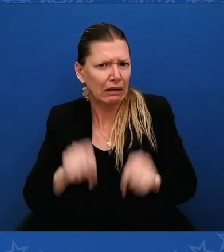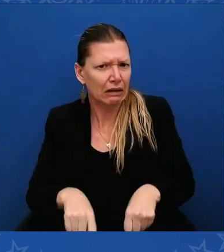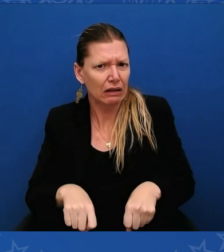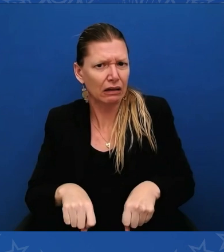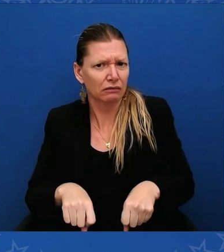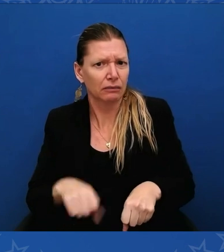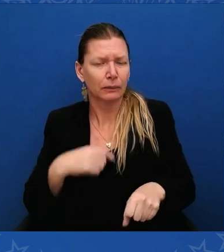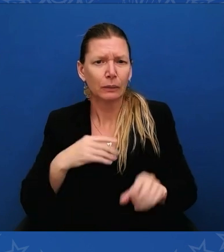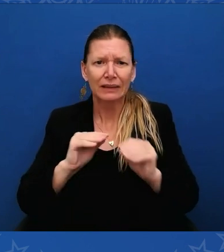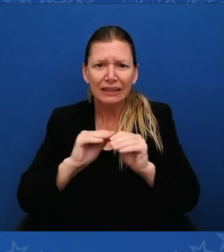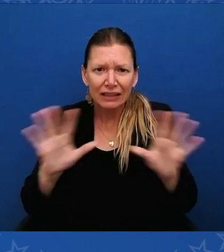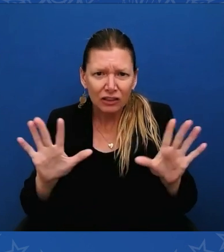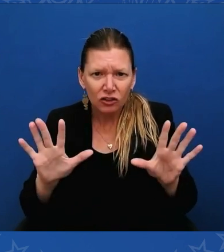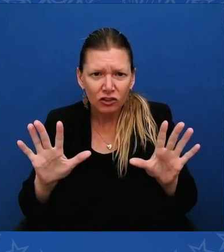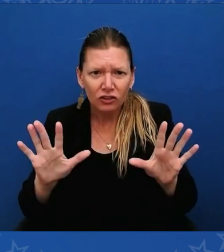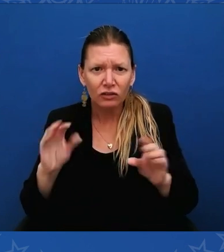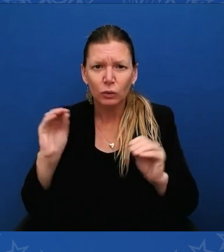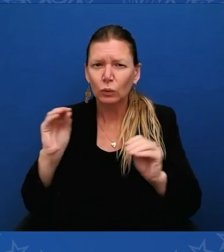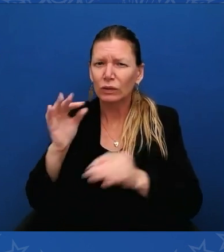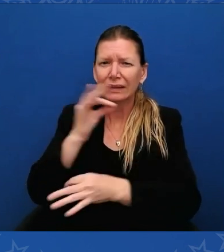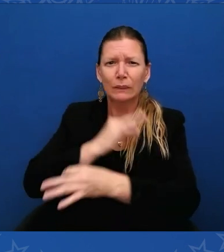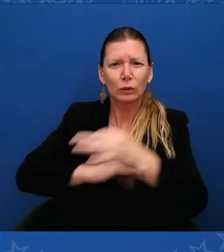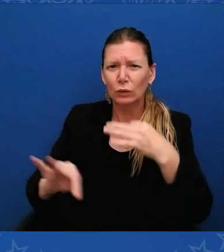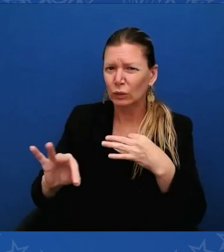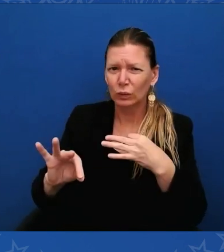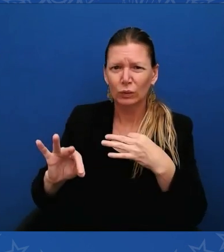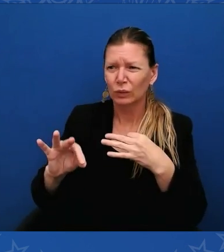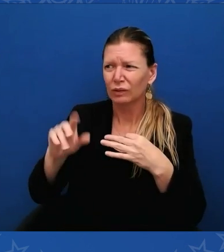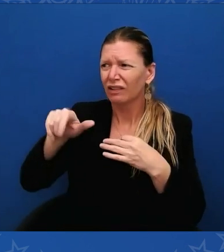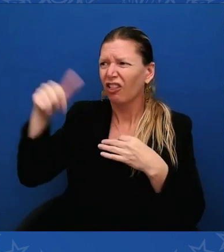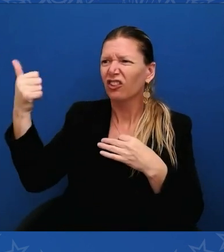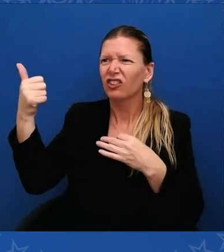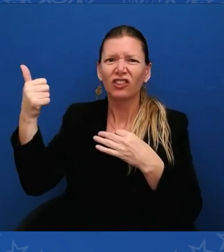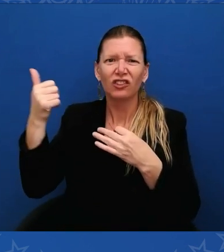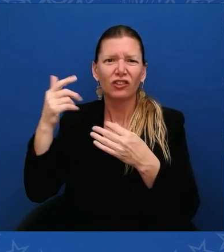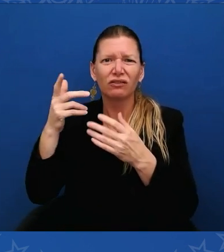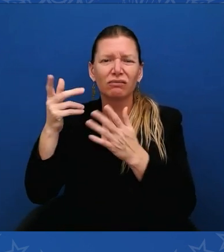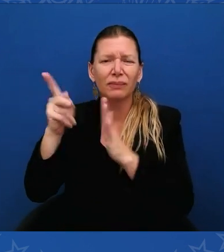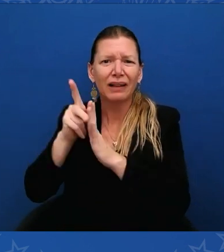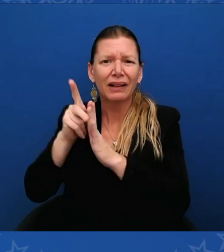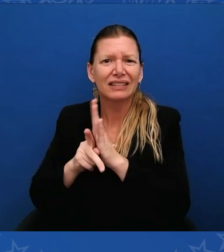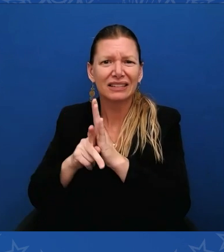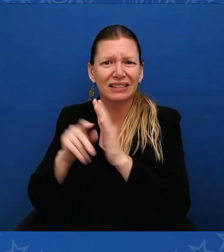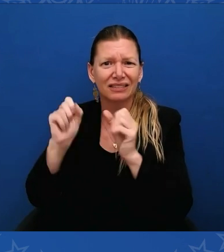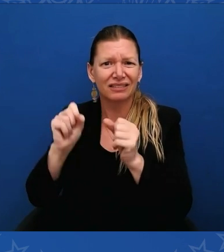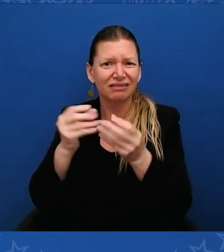Our politics once had a proud bipartisan tradition on immigrants -- on immigration.